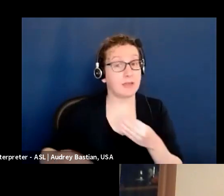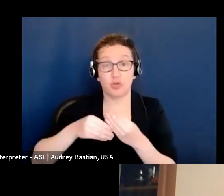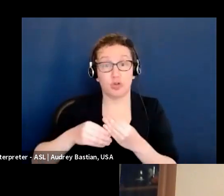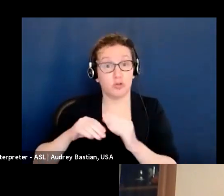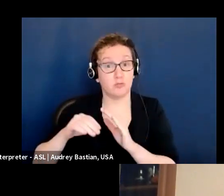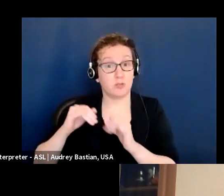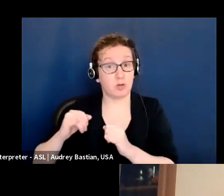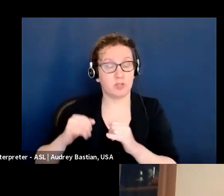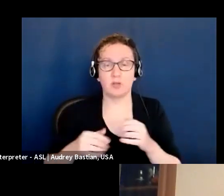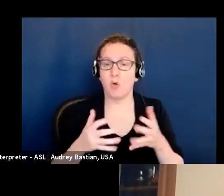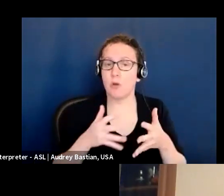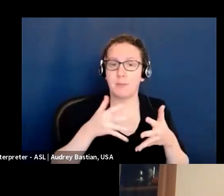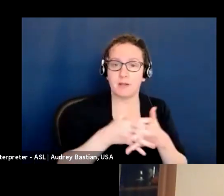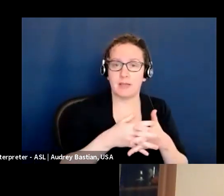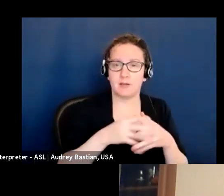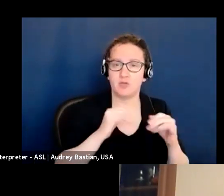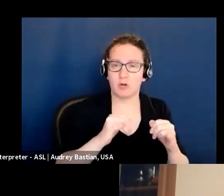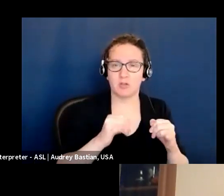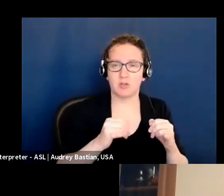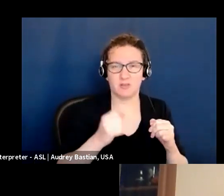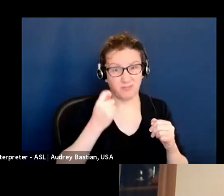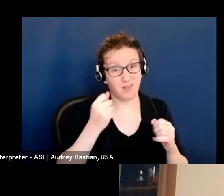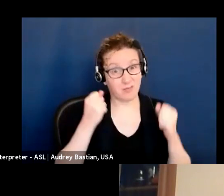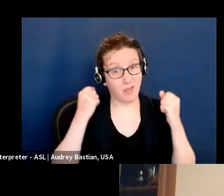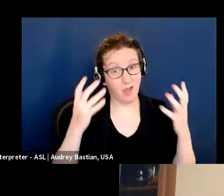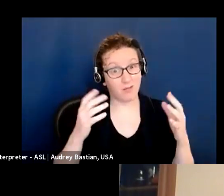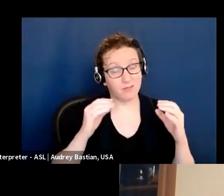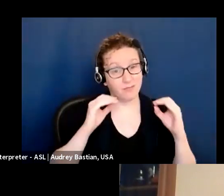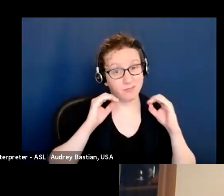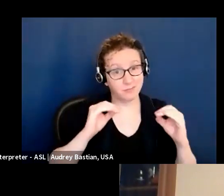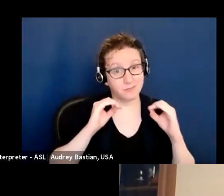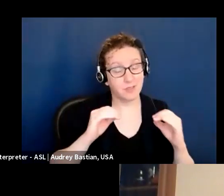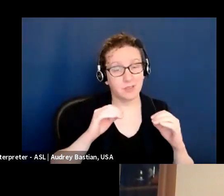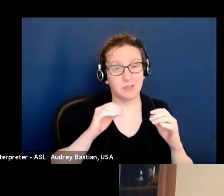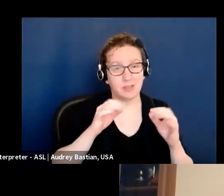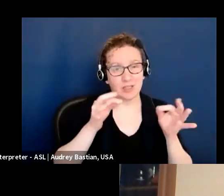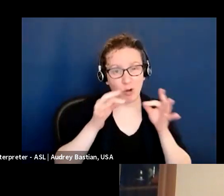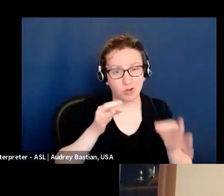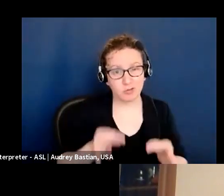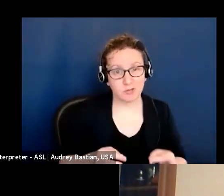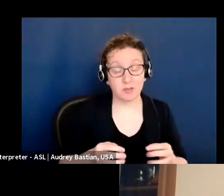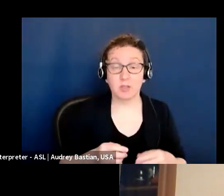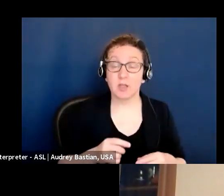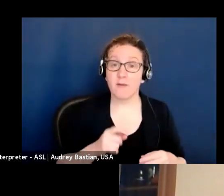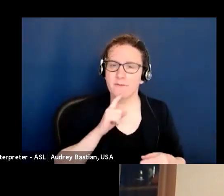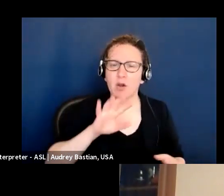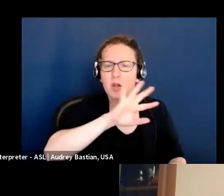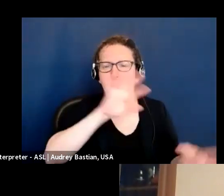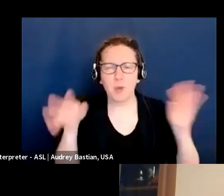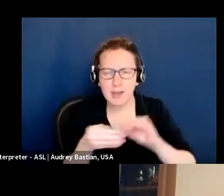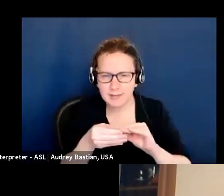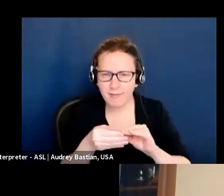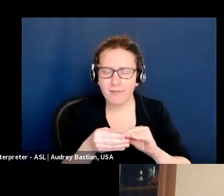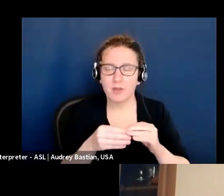there were a lot of instructions they were really comprehensive and they gave tips for what to do